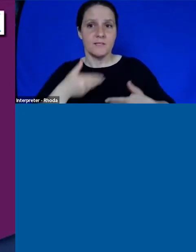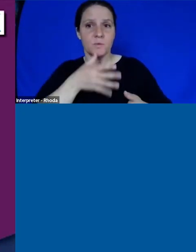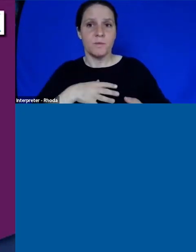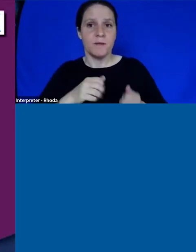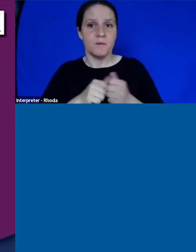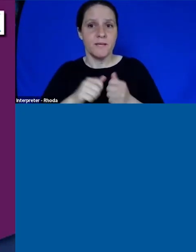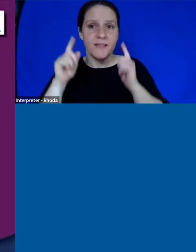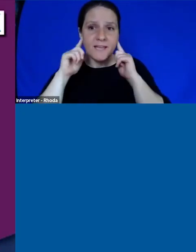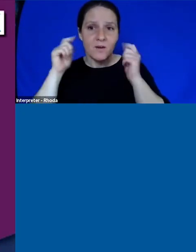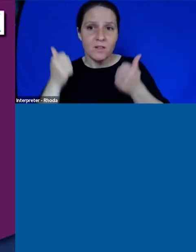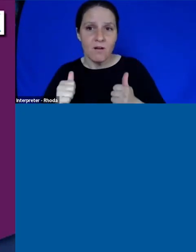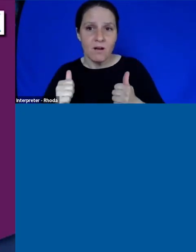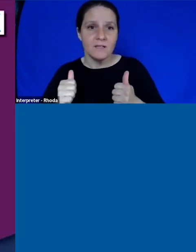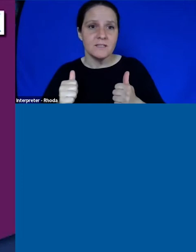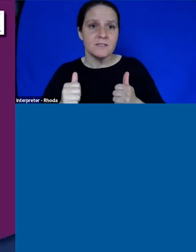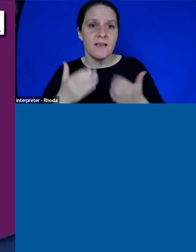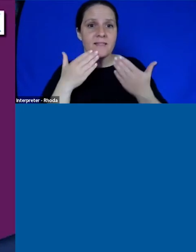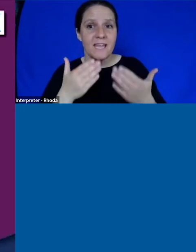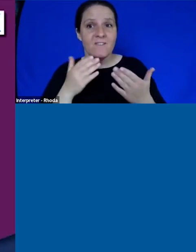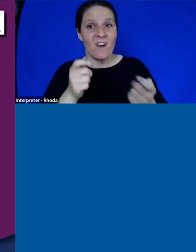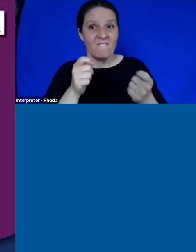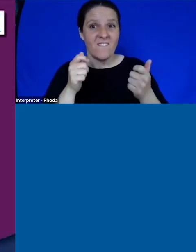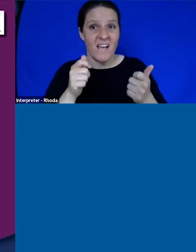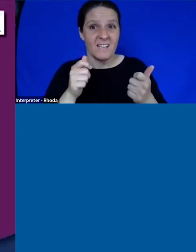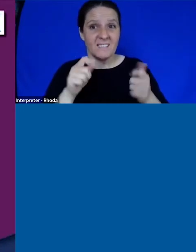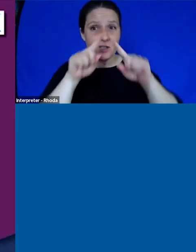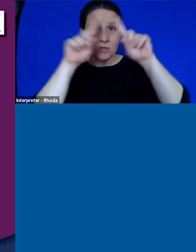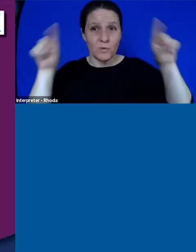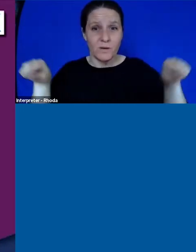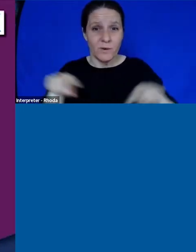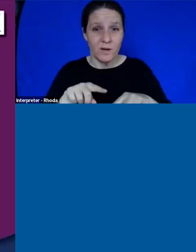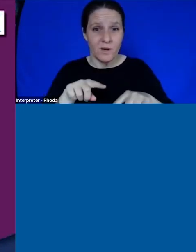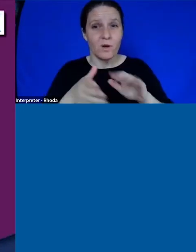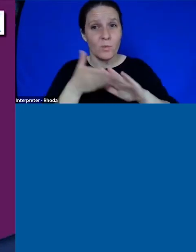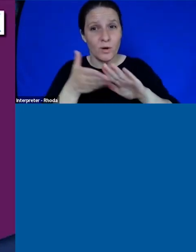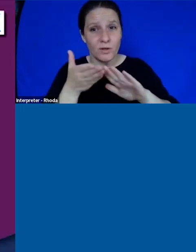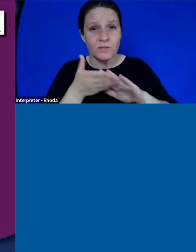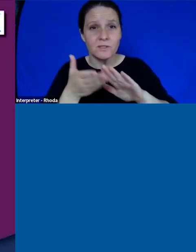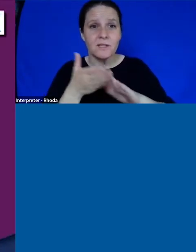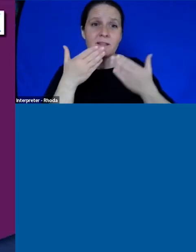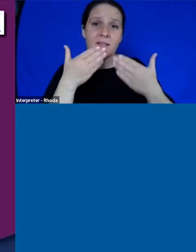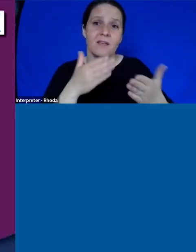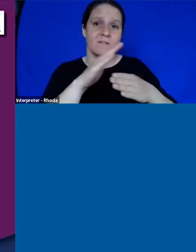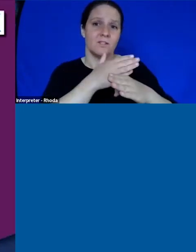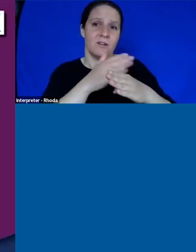I appreciate the demo of how fast the screen reader works. Excellent job sharing this perspective on accessibility in websites, thank you.